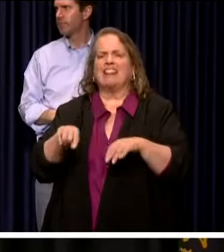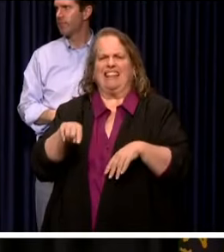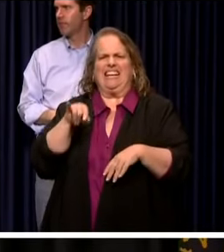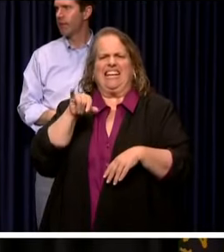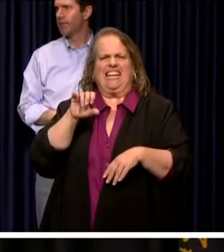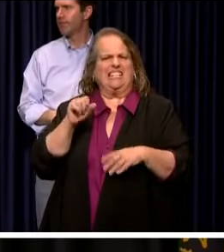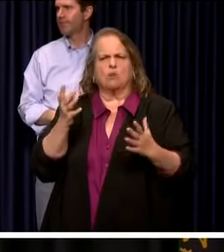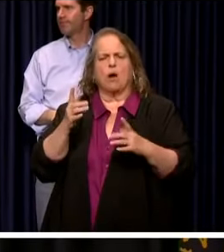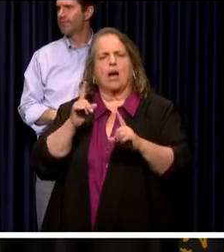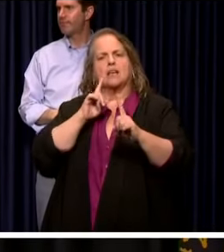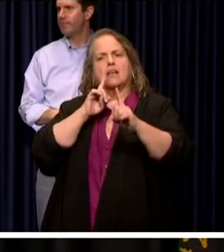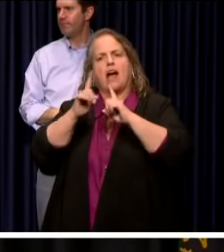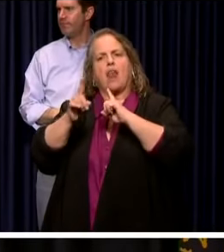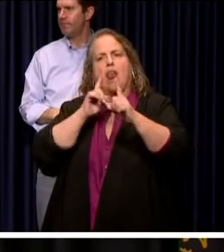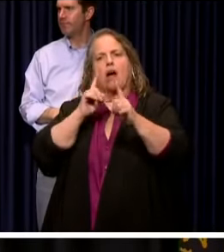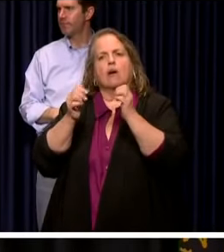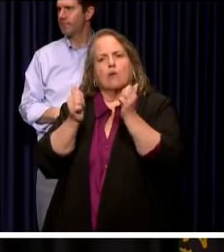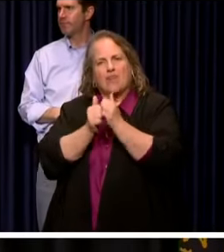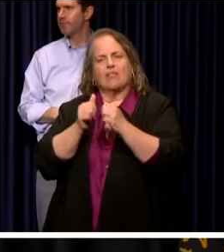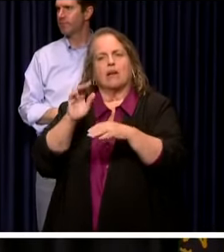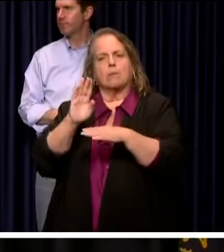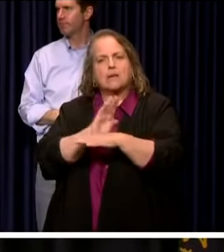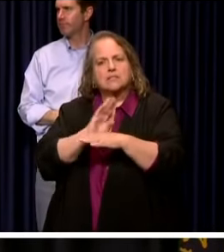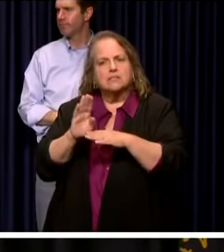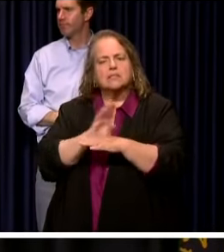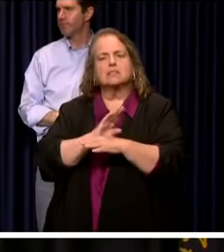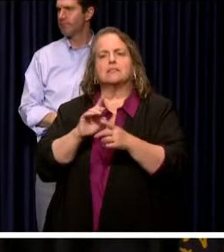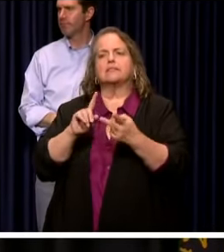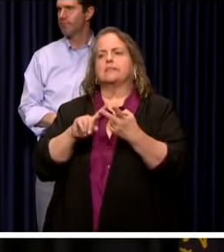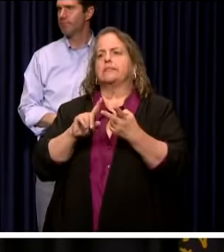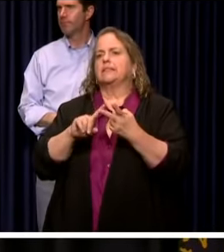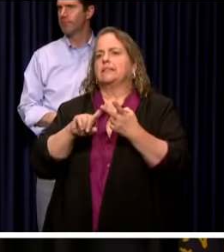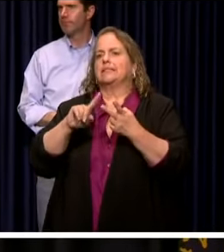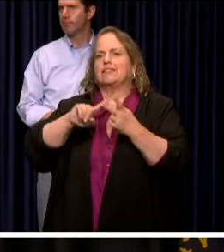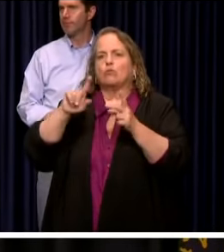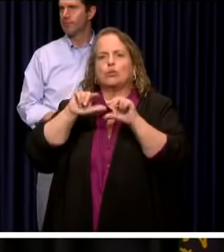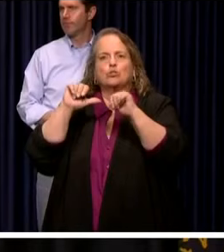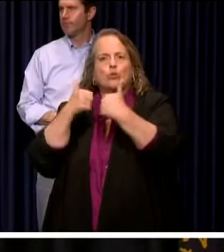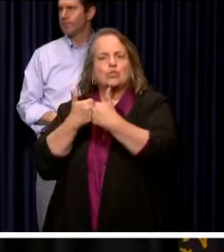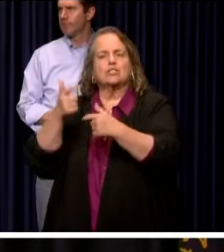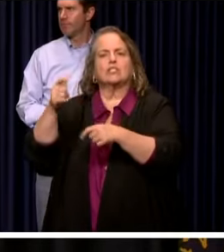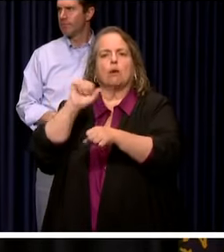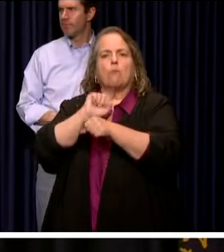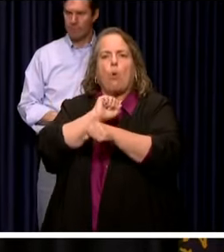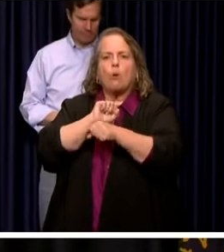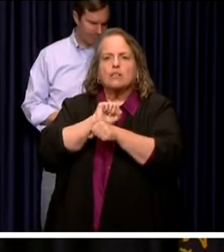FRONT FORWARD FACING, HAVING MASKS FOR CUSTOMERS AS WELL. IT'S GOING TO BE A PHASED IN